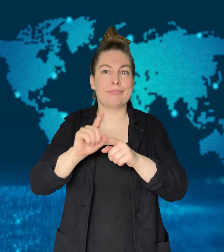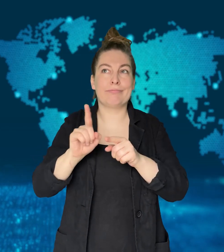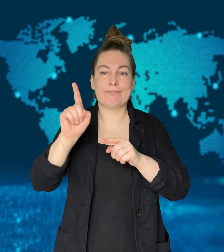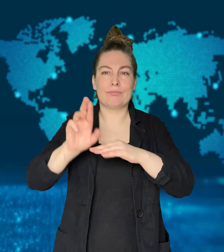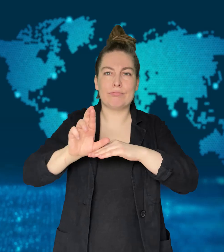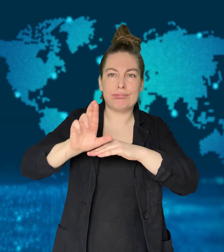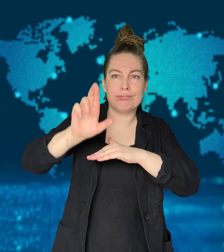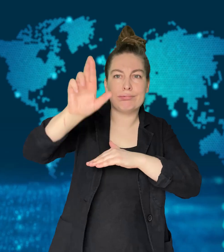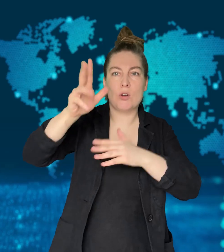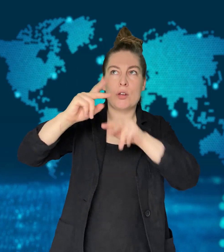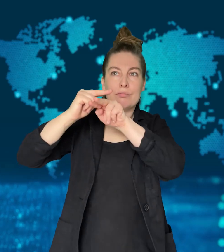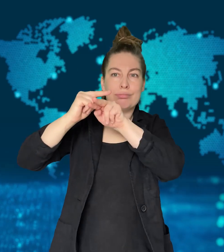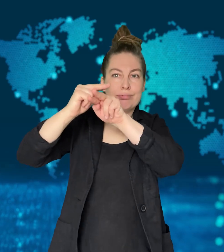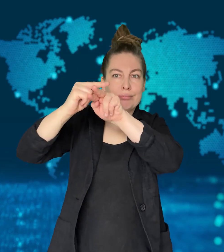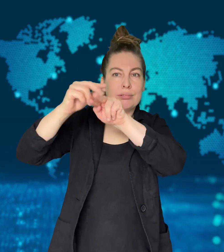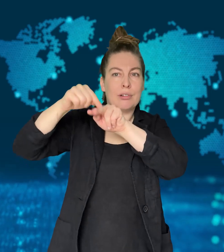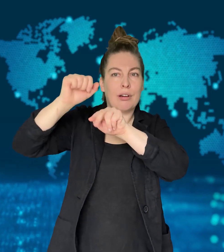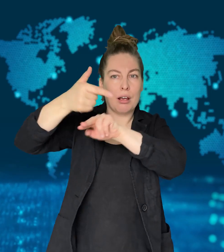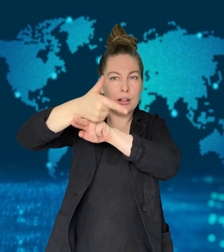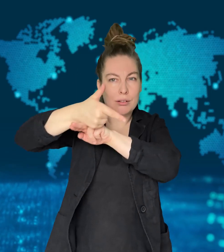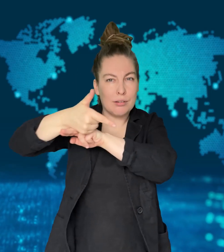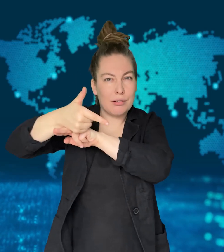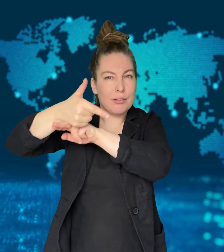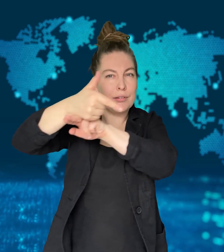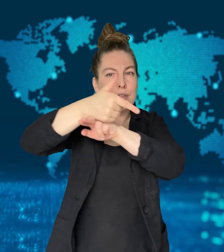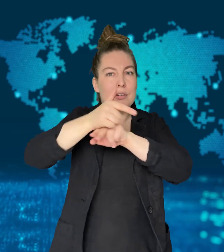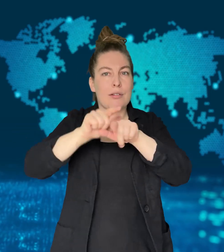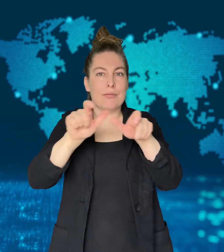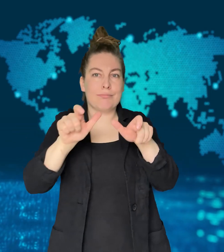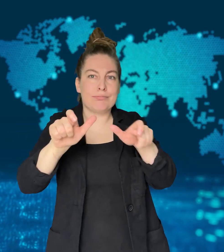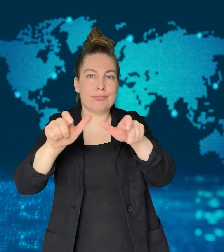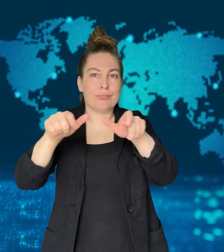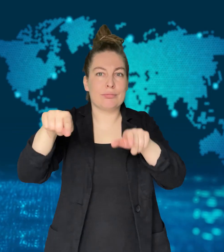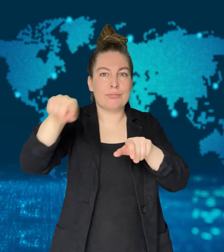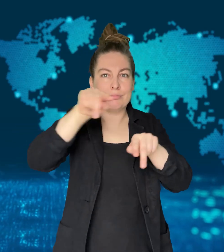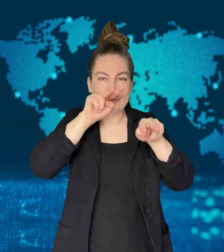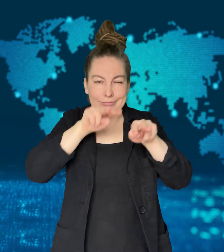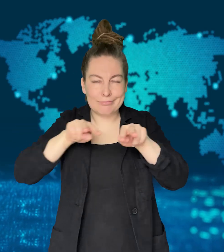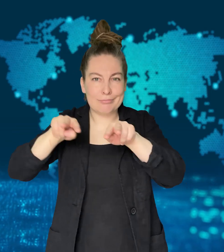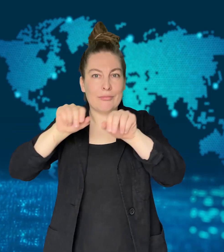all deployed a series of defense satellites to